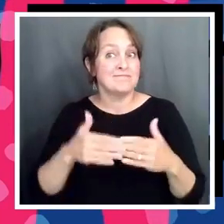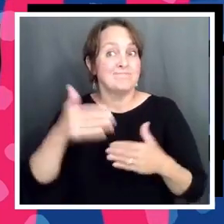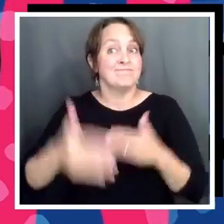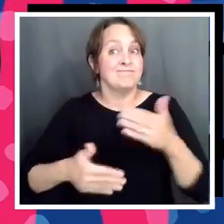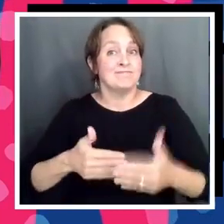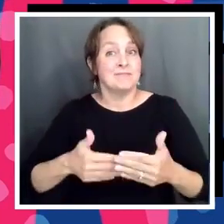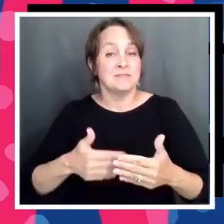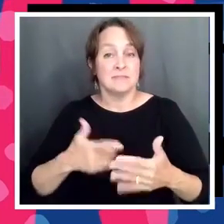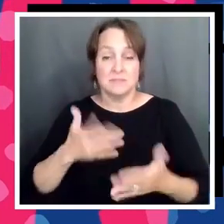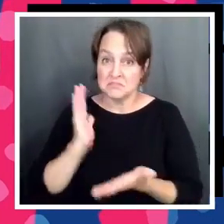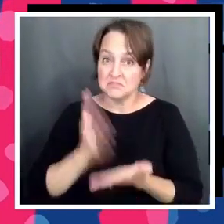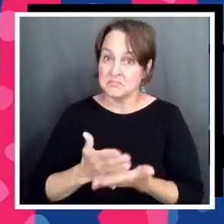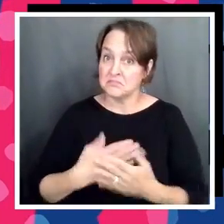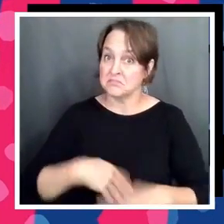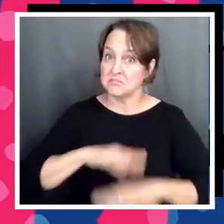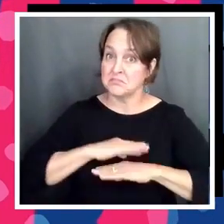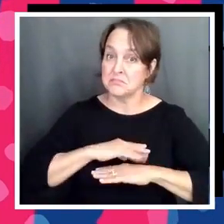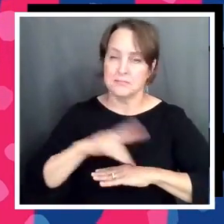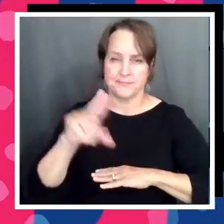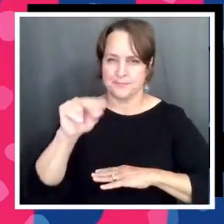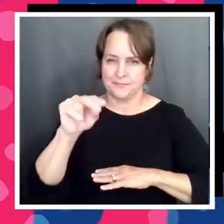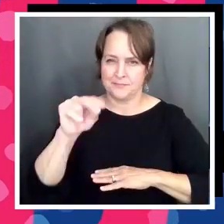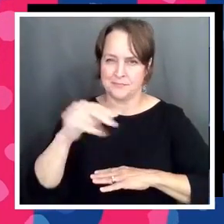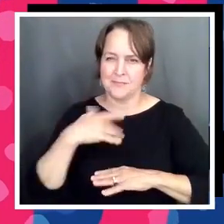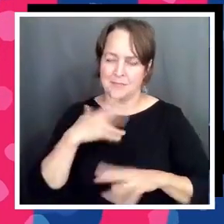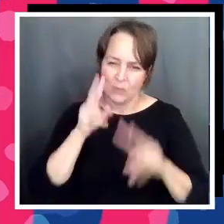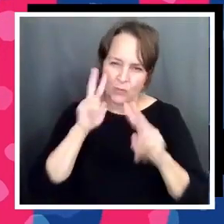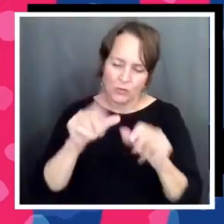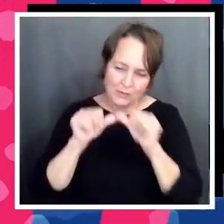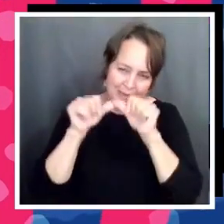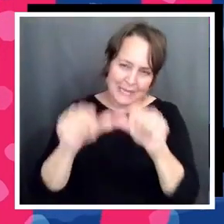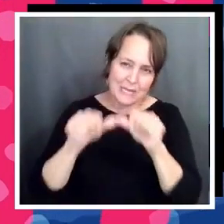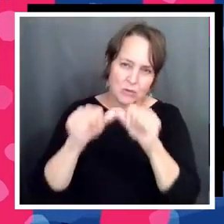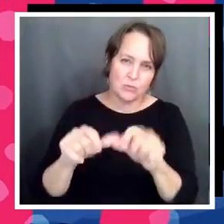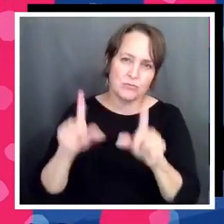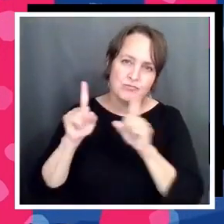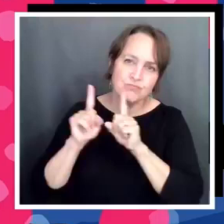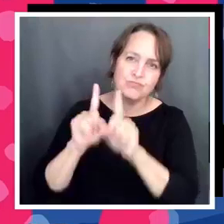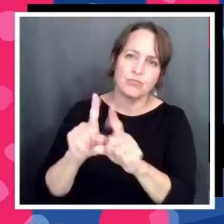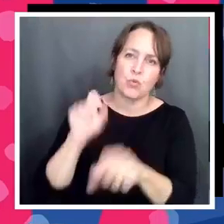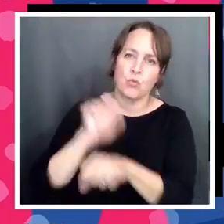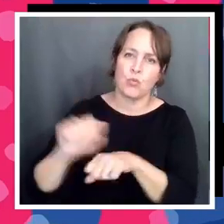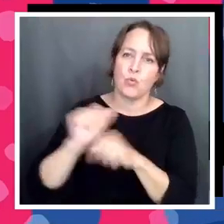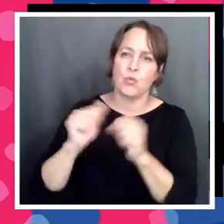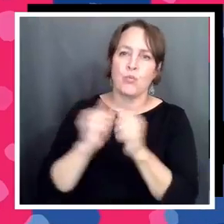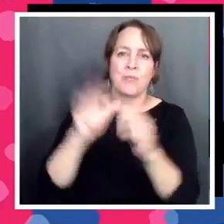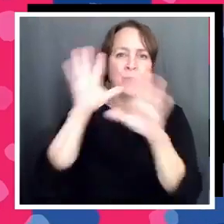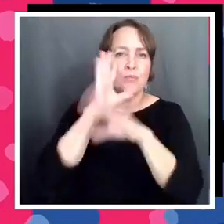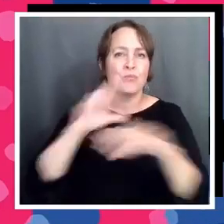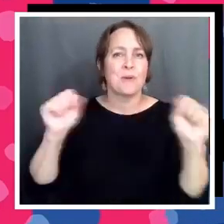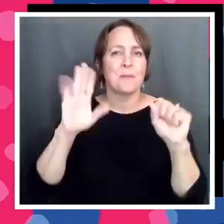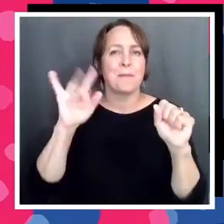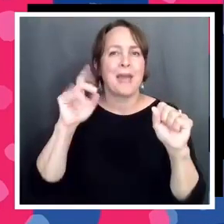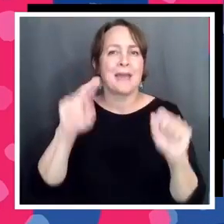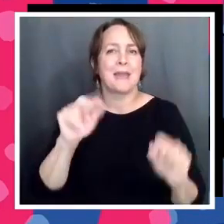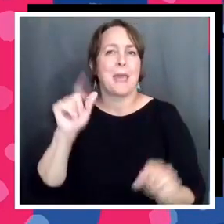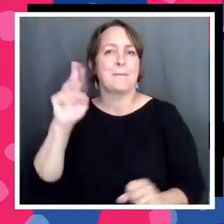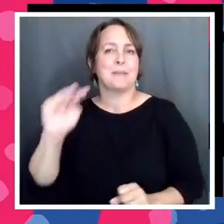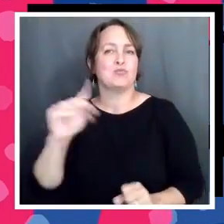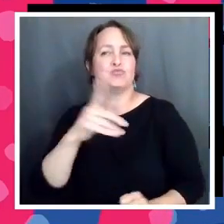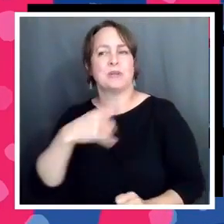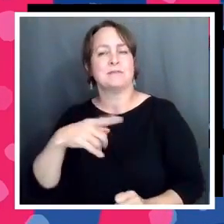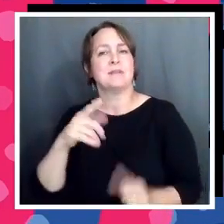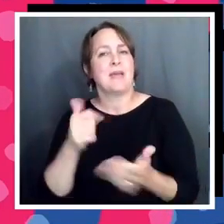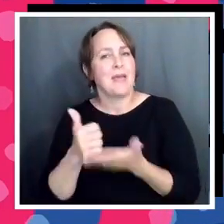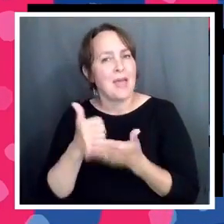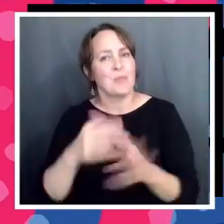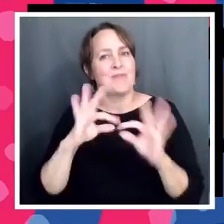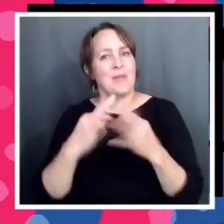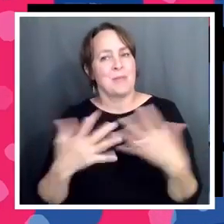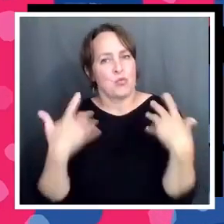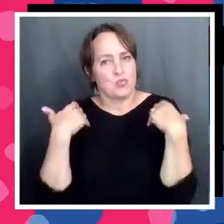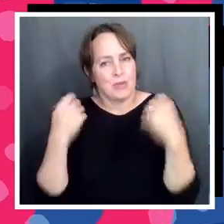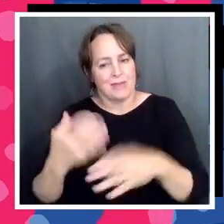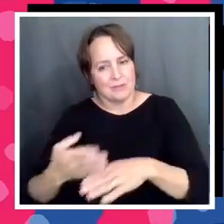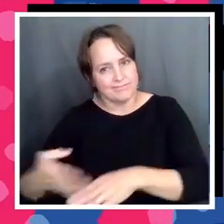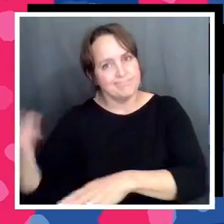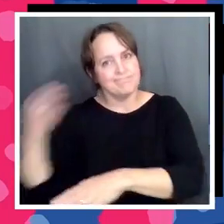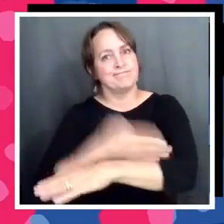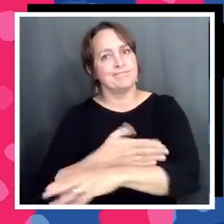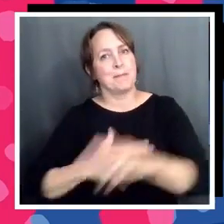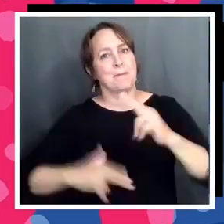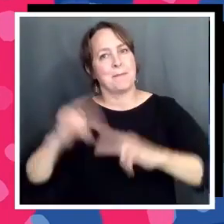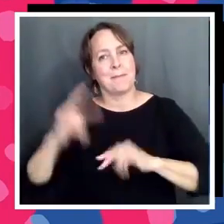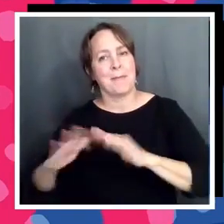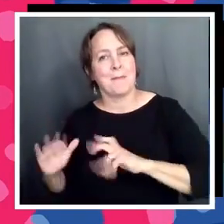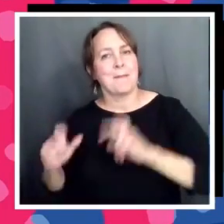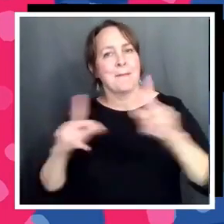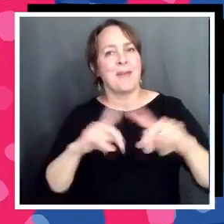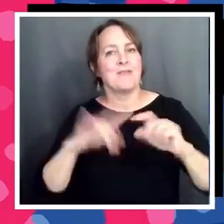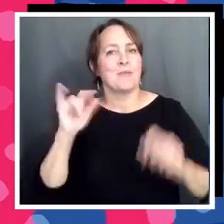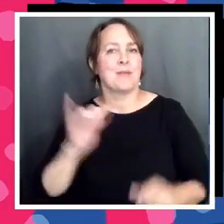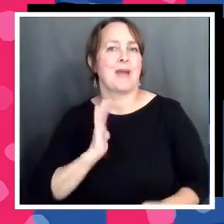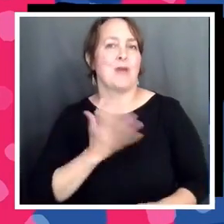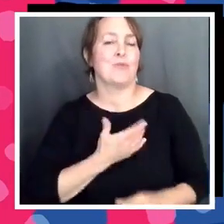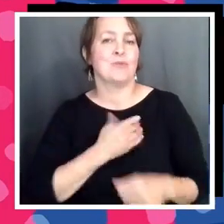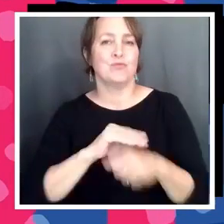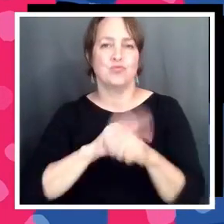WHILE THE EXPANDED CHILD TAX